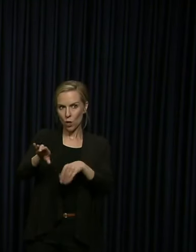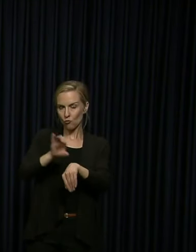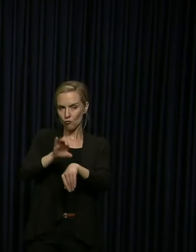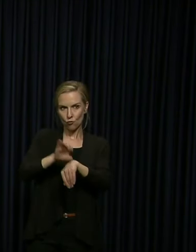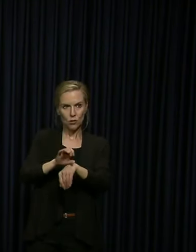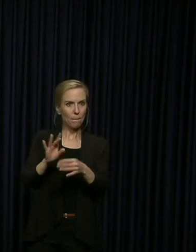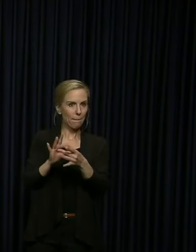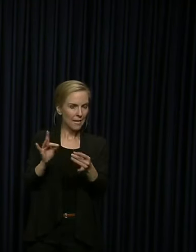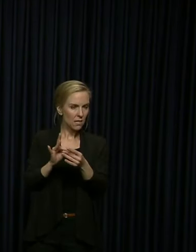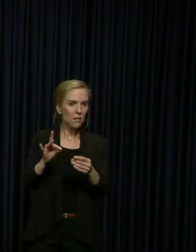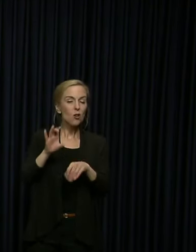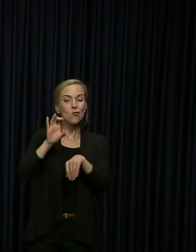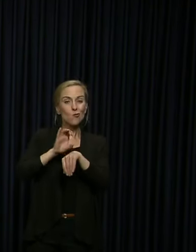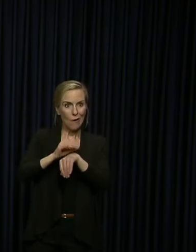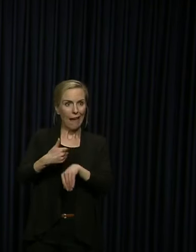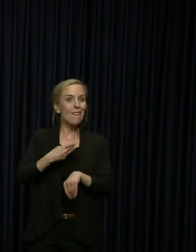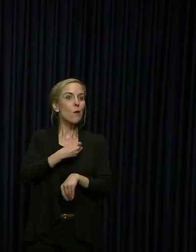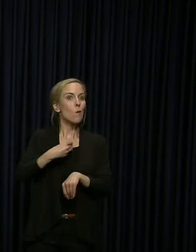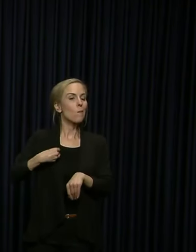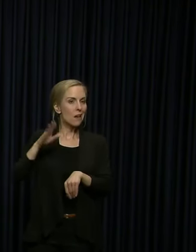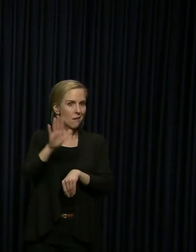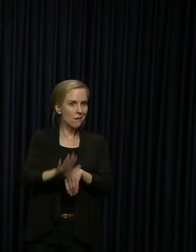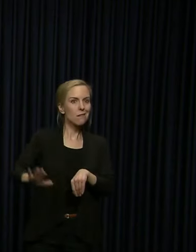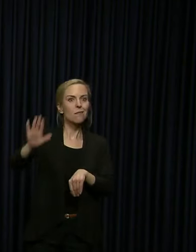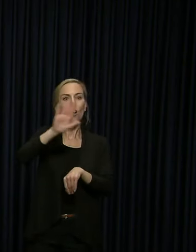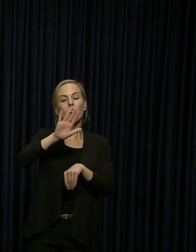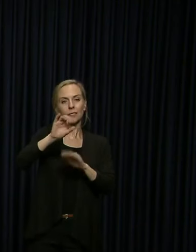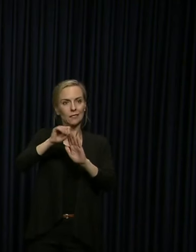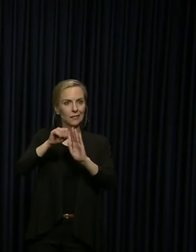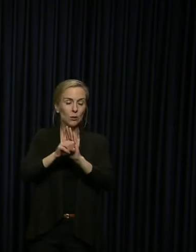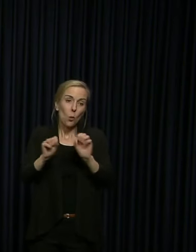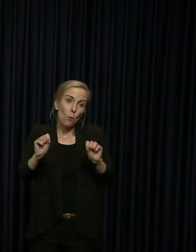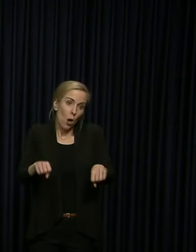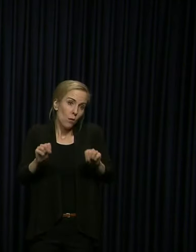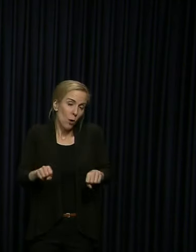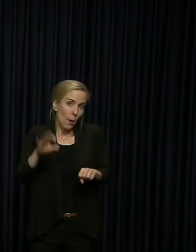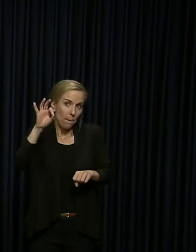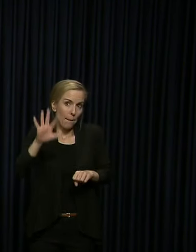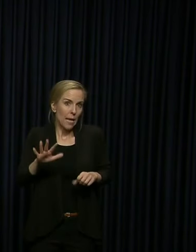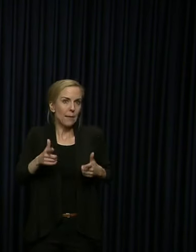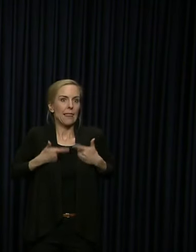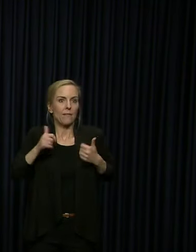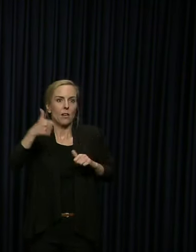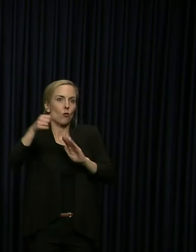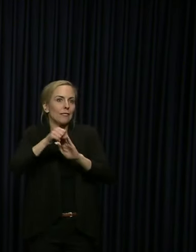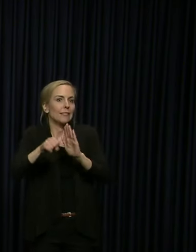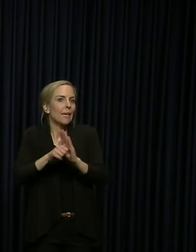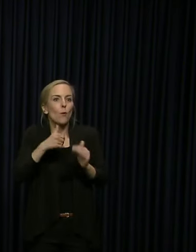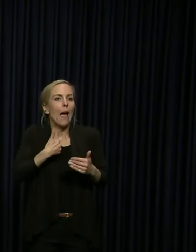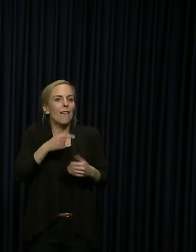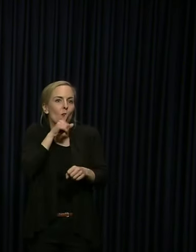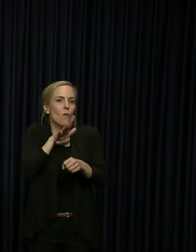[NOT AUDIBLE] YOU WELL, I THINK YOU'RE GOING TO SEE A COUPLE OF ANNOUNCEMENTS FROM US THIS WEEK,